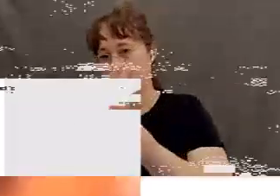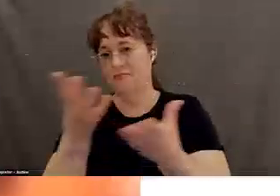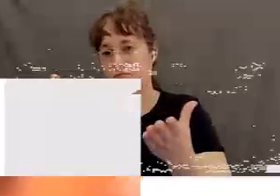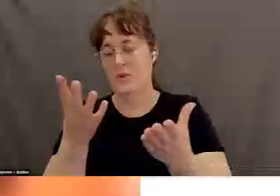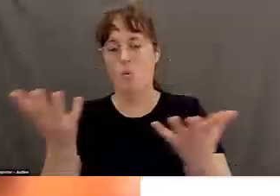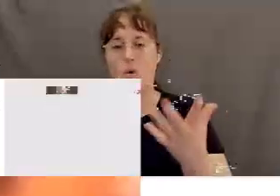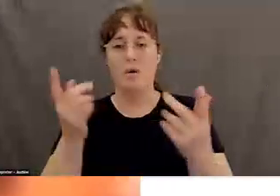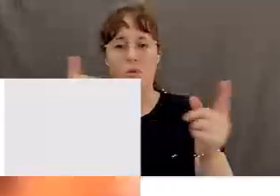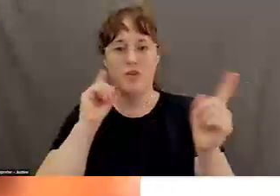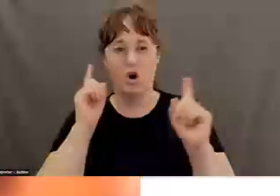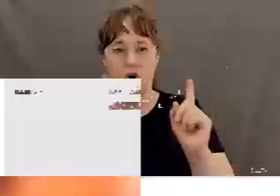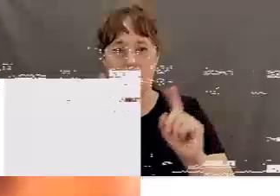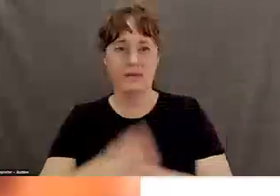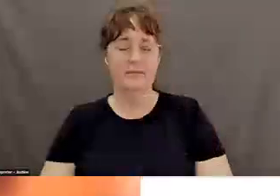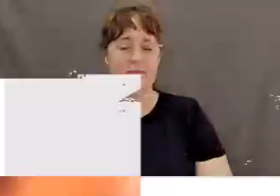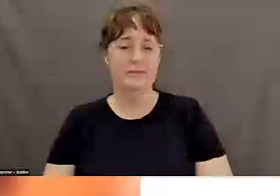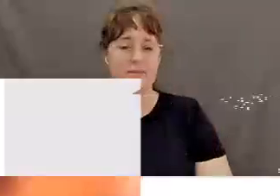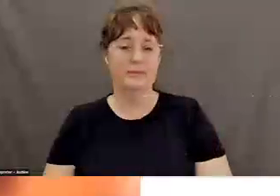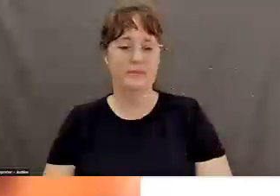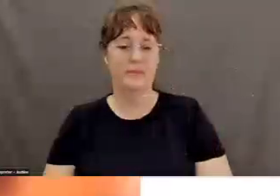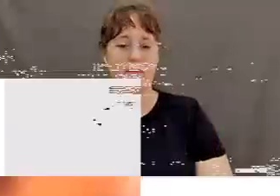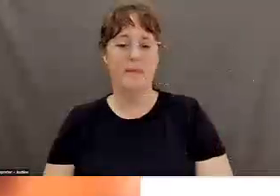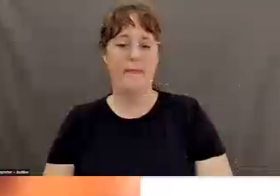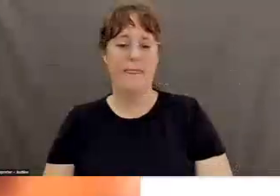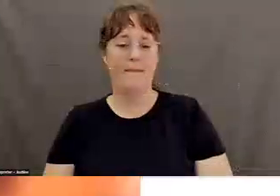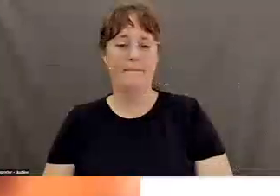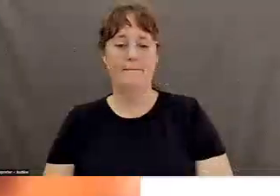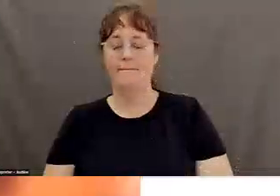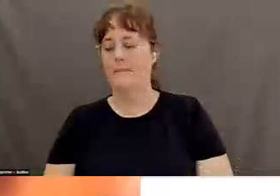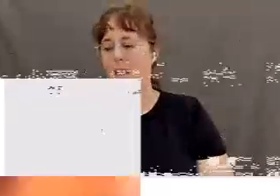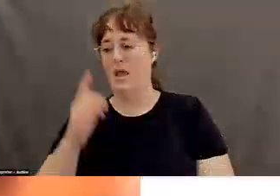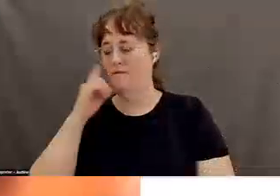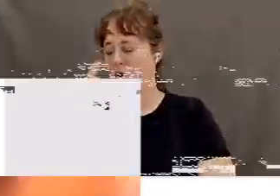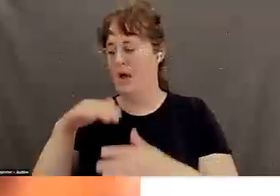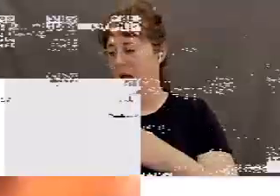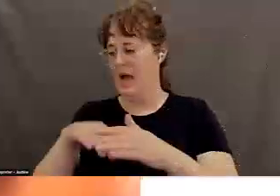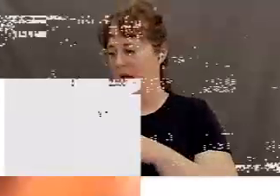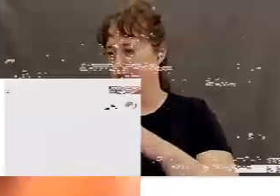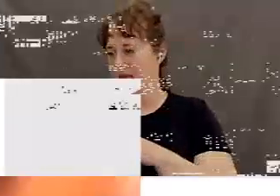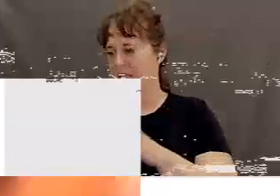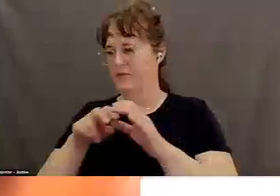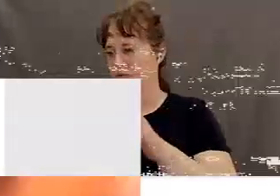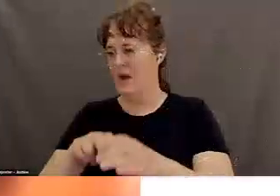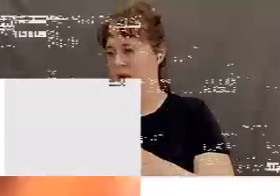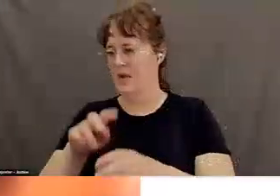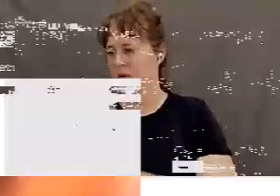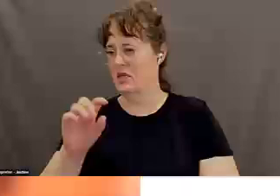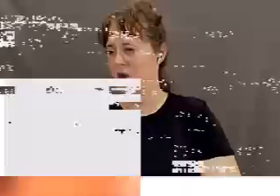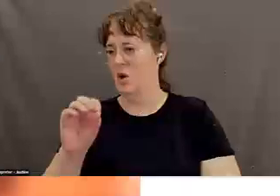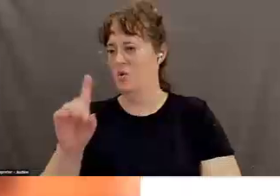Boardroom: As far as… I think I covered access with the ridership, and then the TOD potential is the other trade-off there.